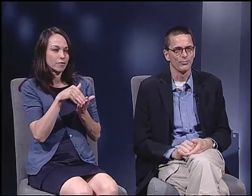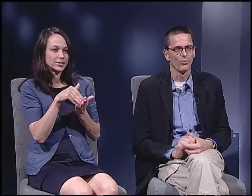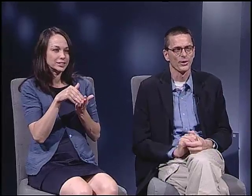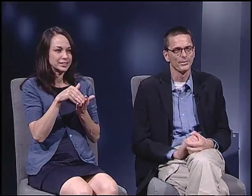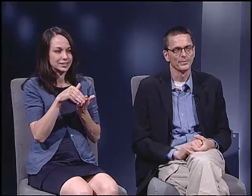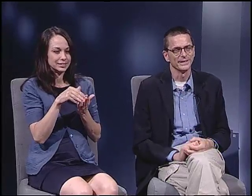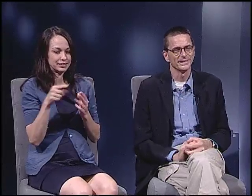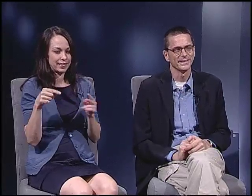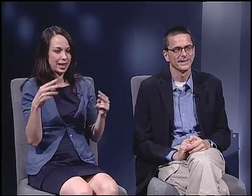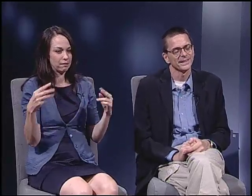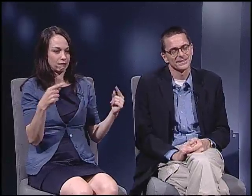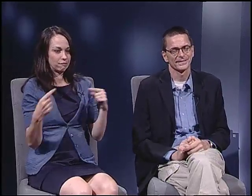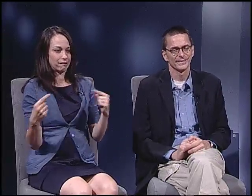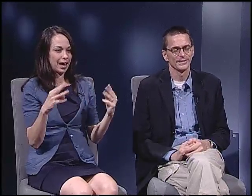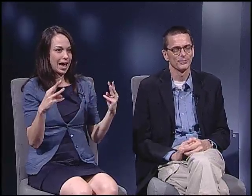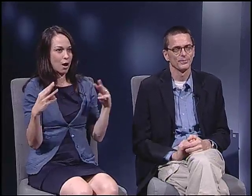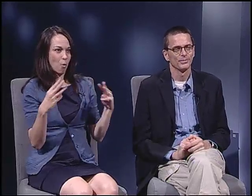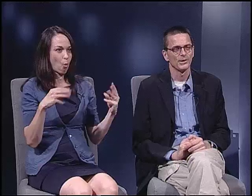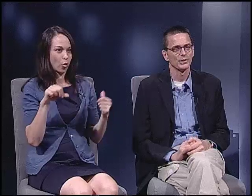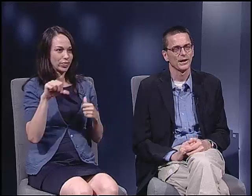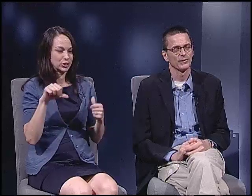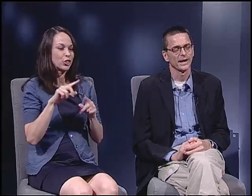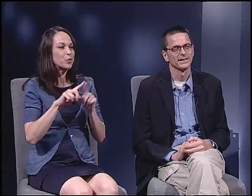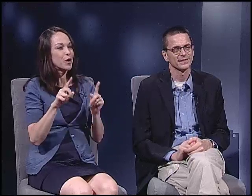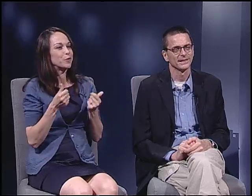at war but that's, you know, what we're trying to reconcile.